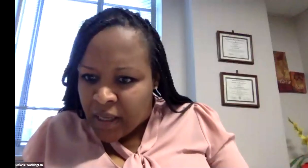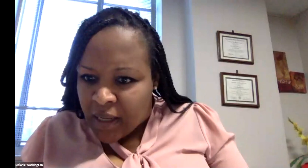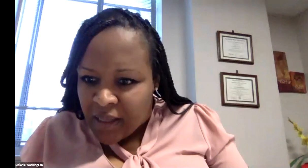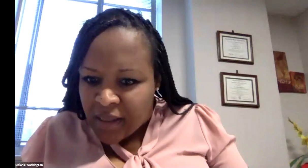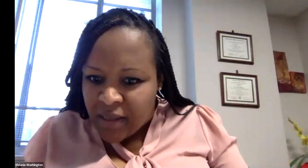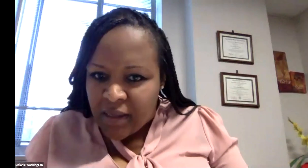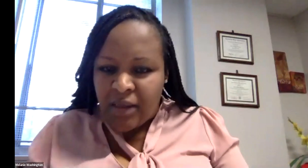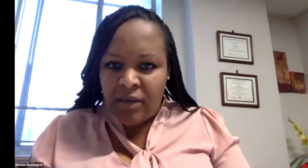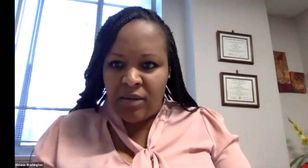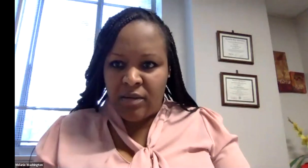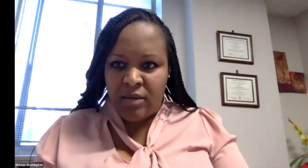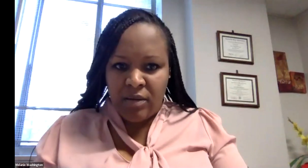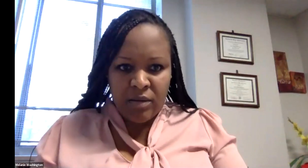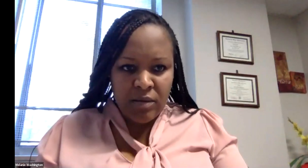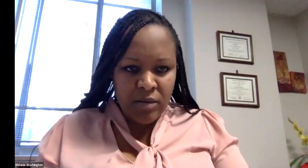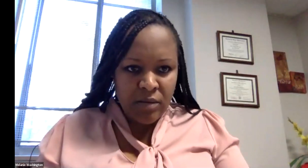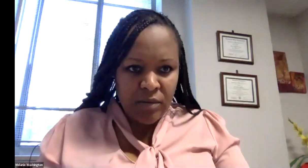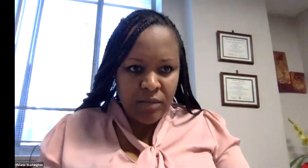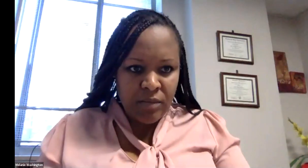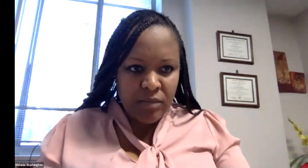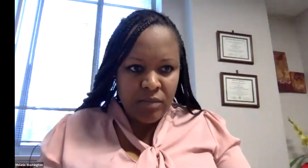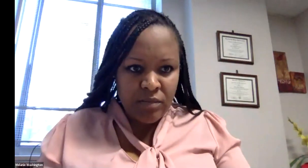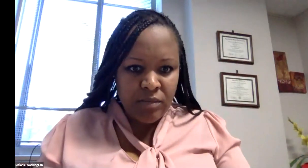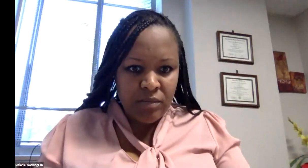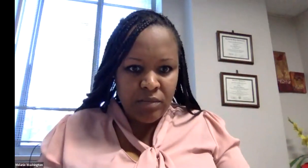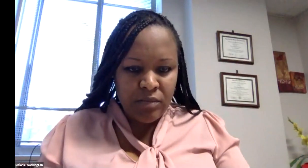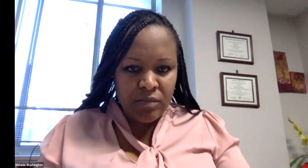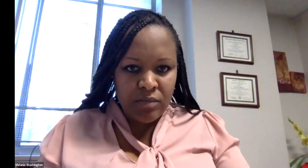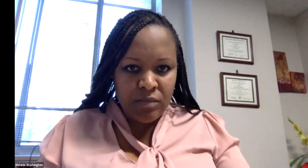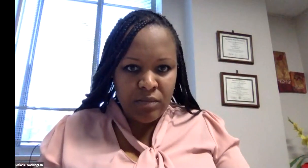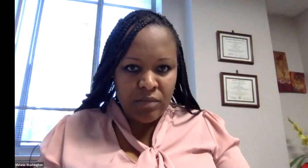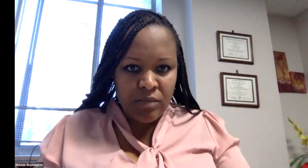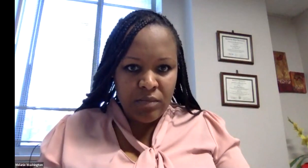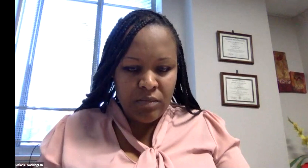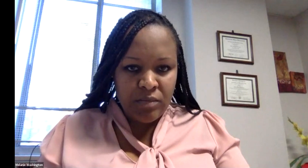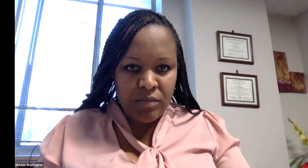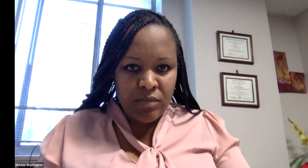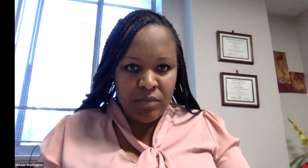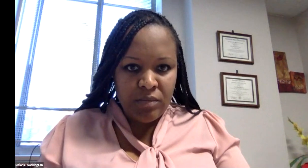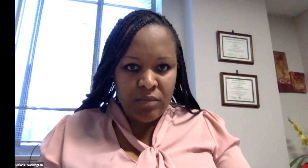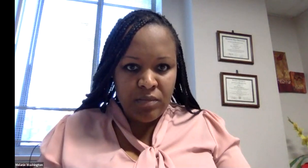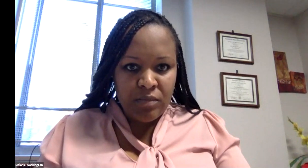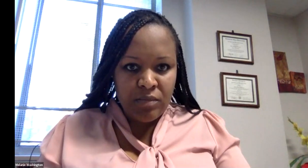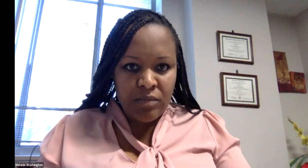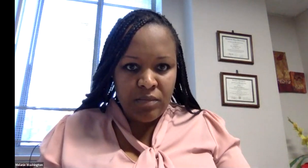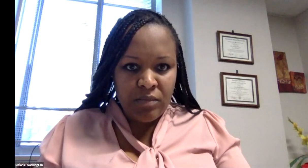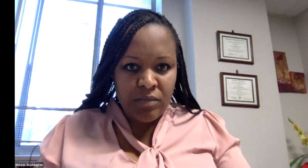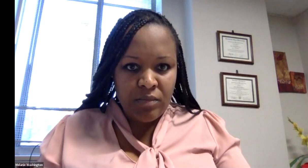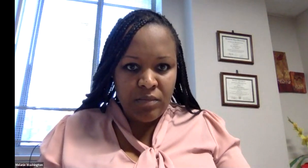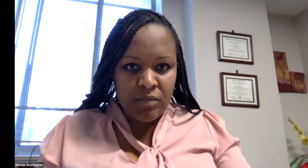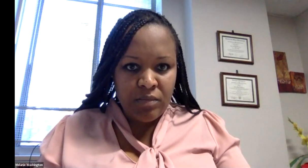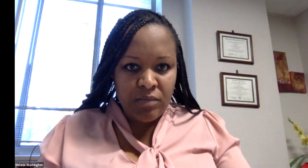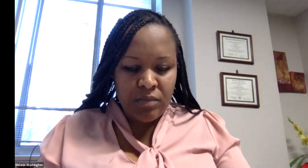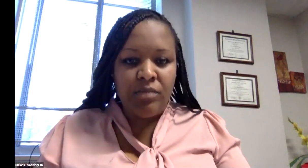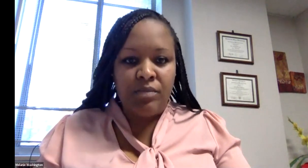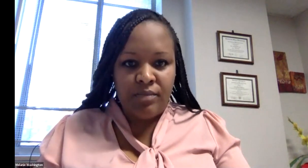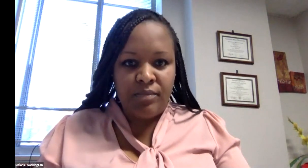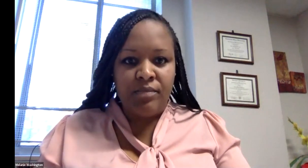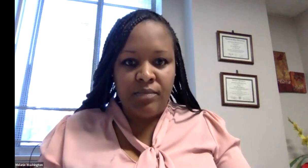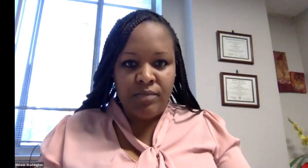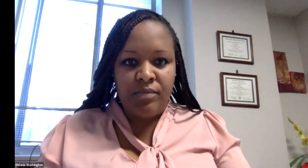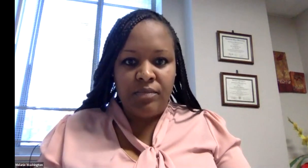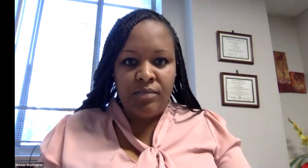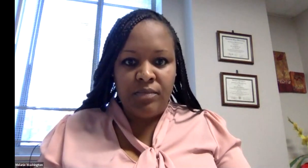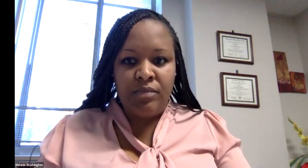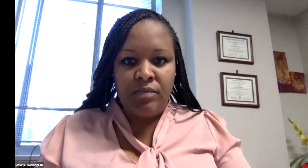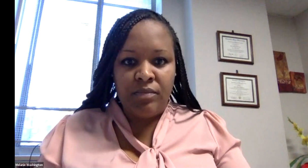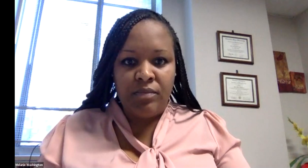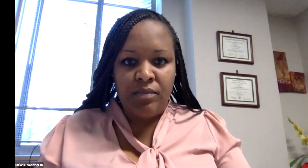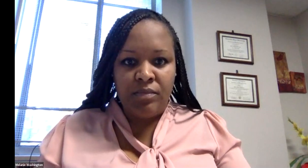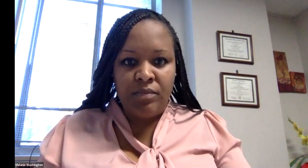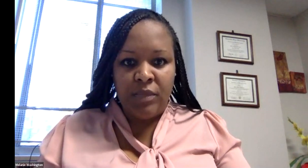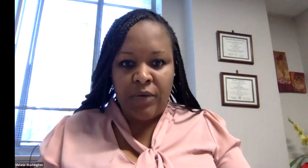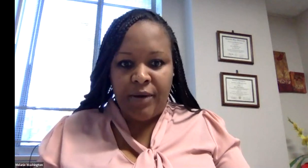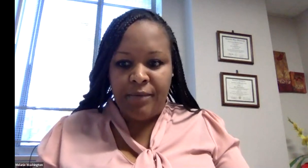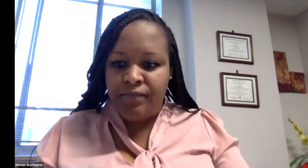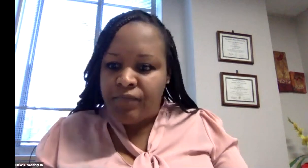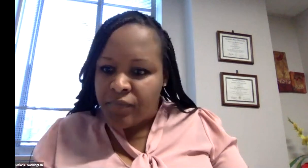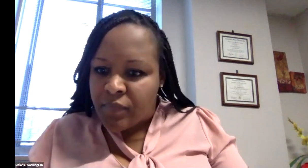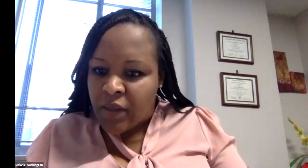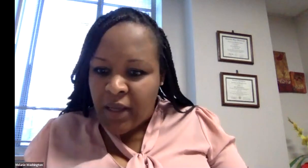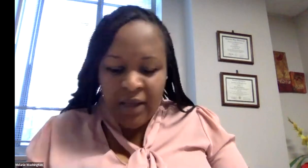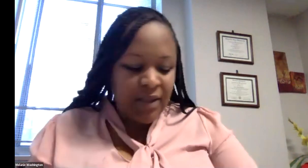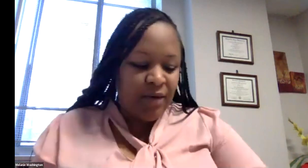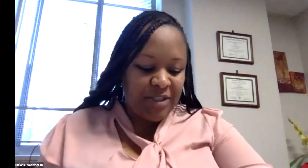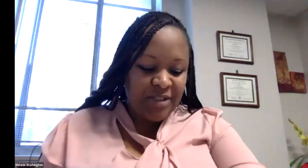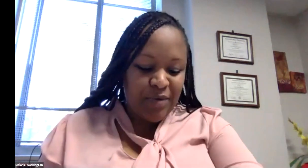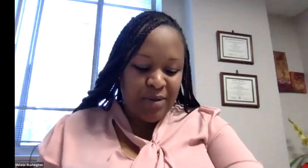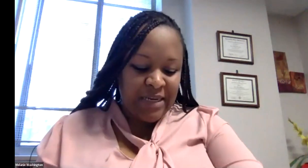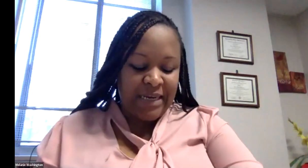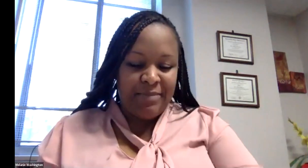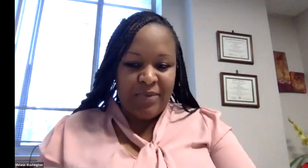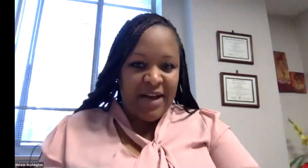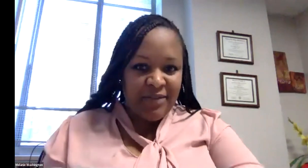Okay. Excuse me, this is Bambi just want to remind interpreters to please don't spotlight when we don't have a presentation showing by recording purposes.